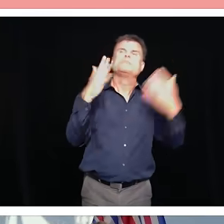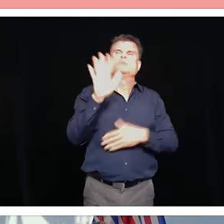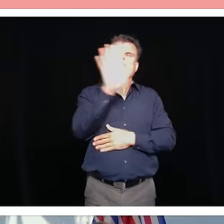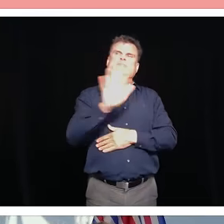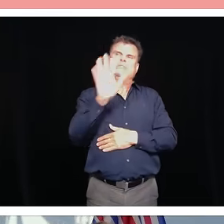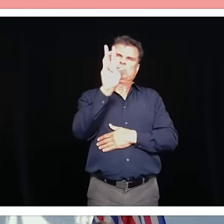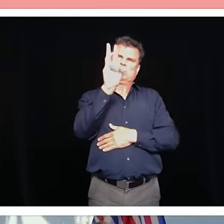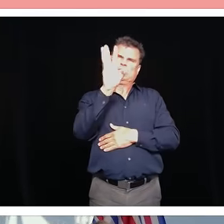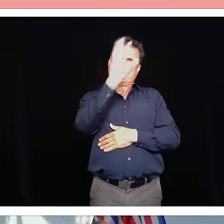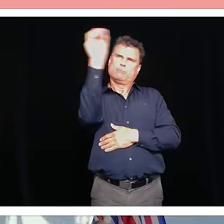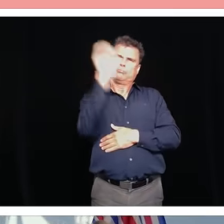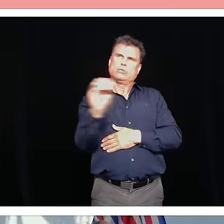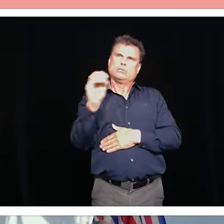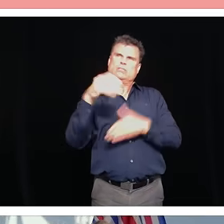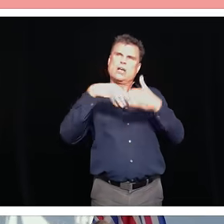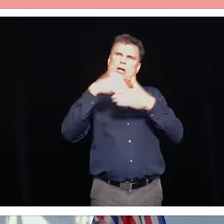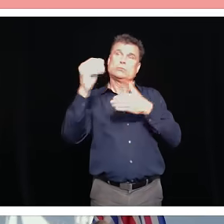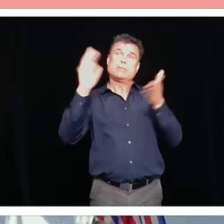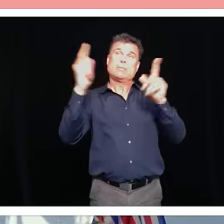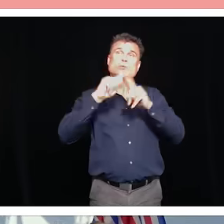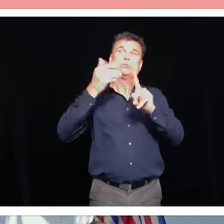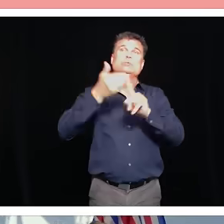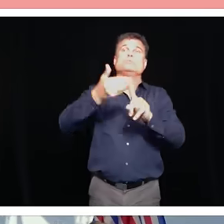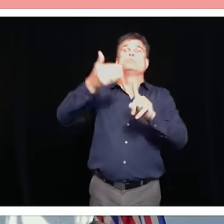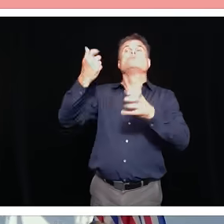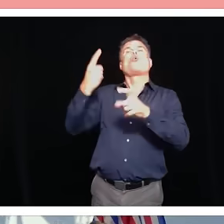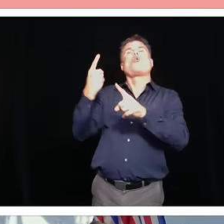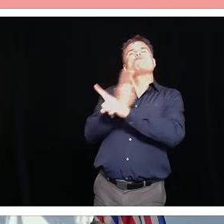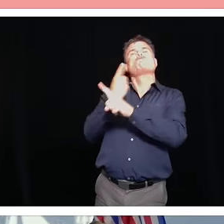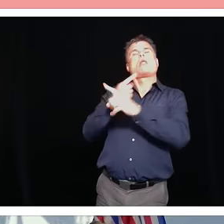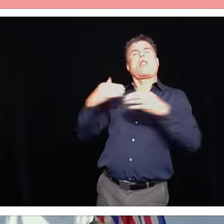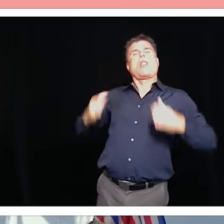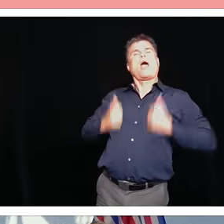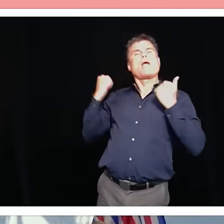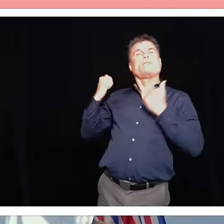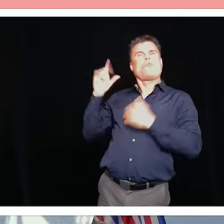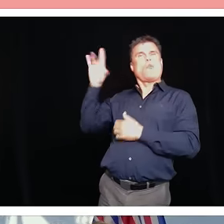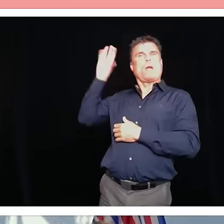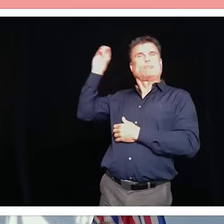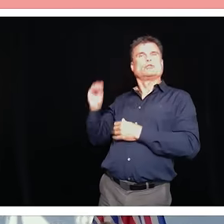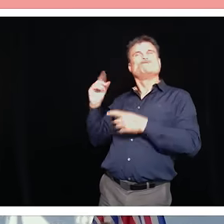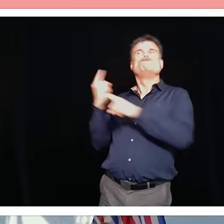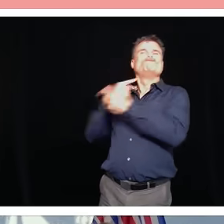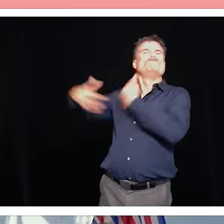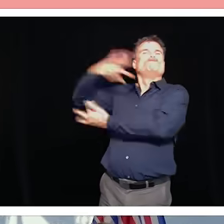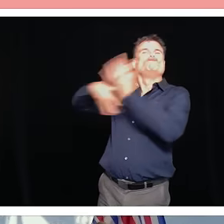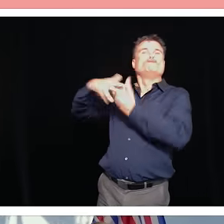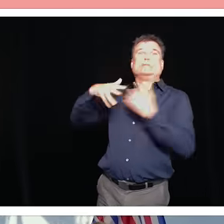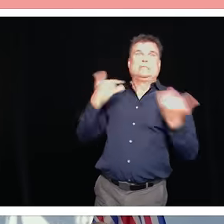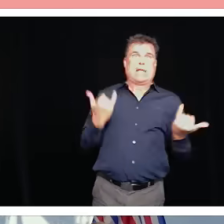heard about in the last few weeks as well as